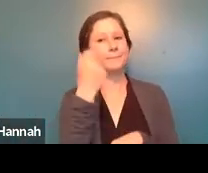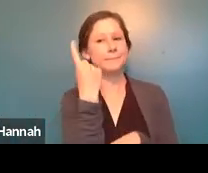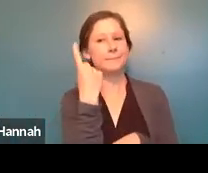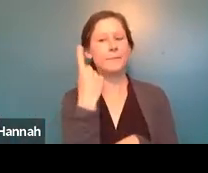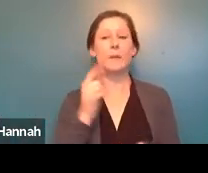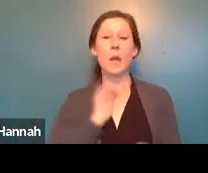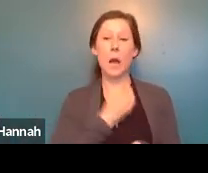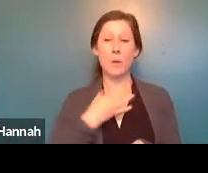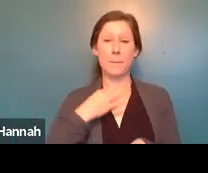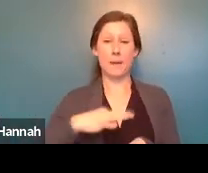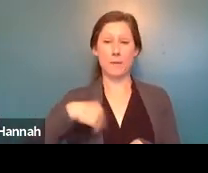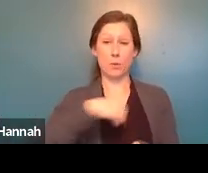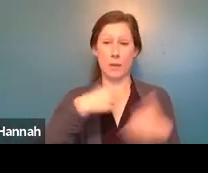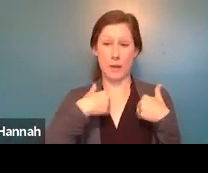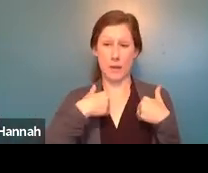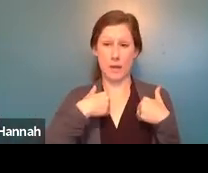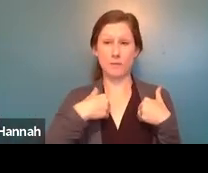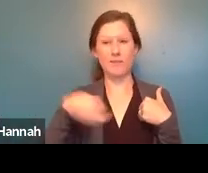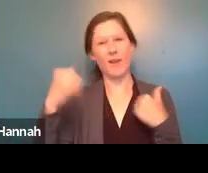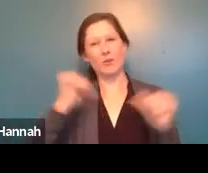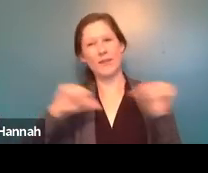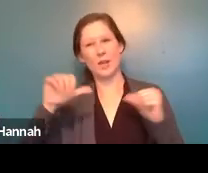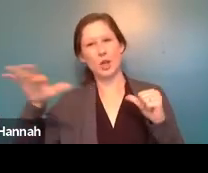lot of other theaters is that we are not a building, right. We